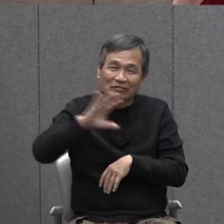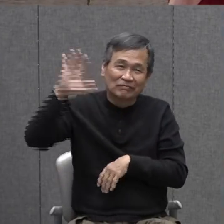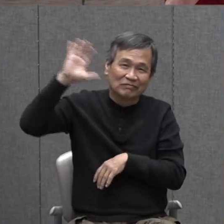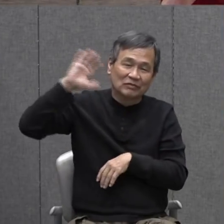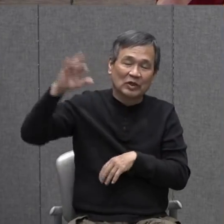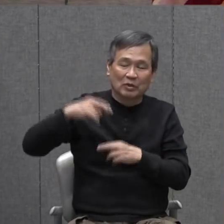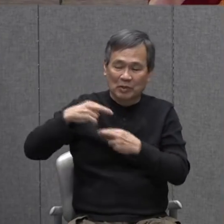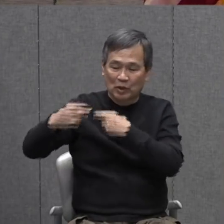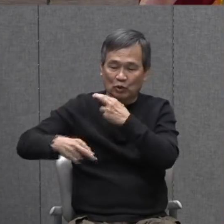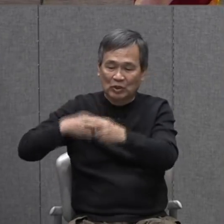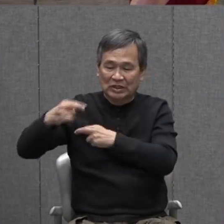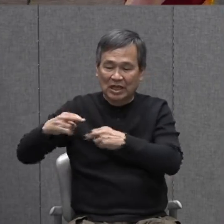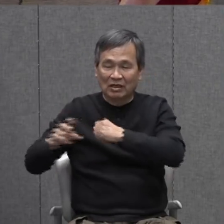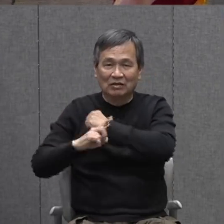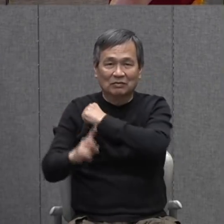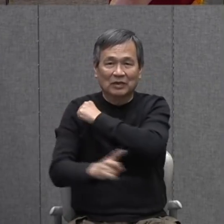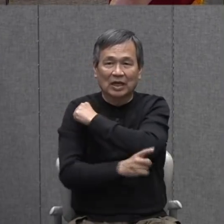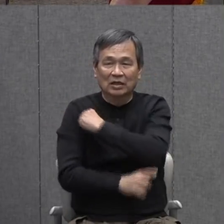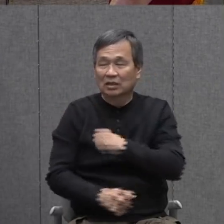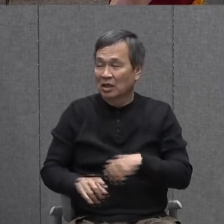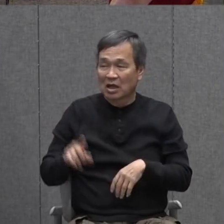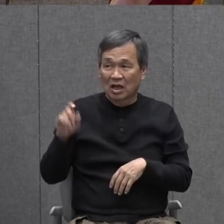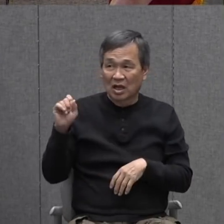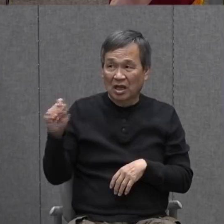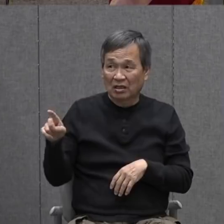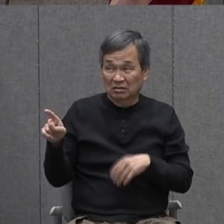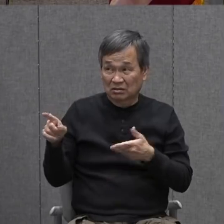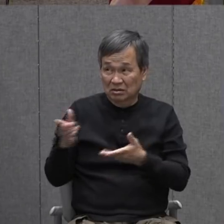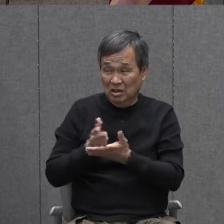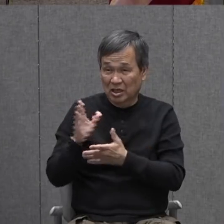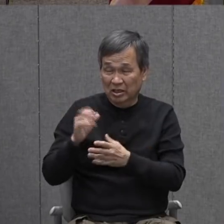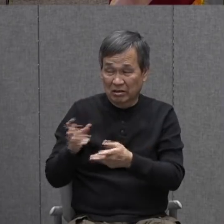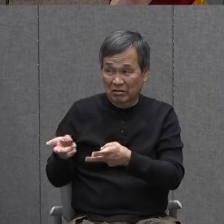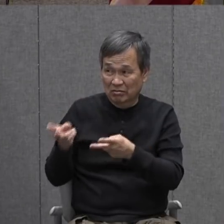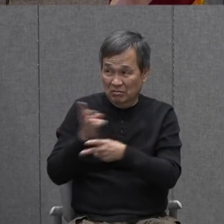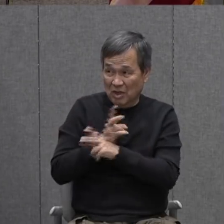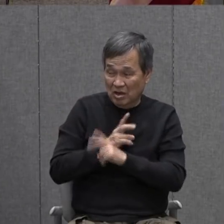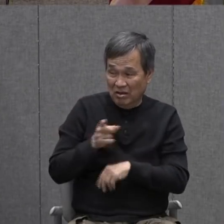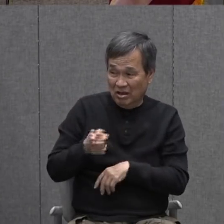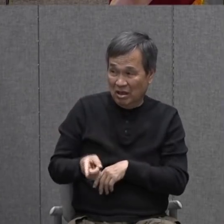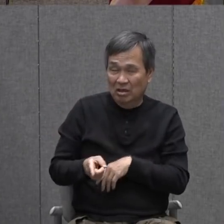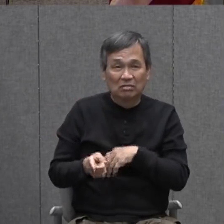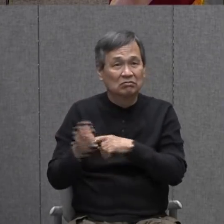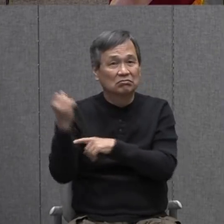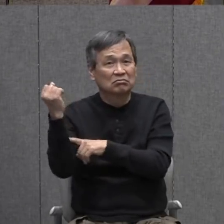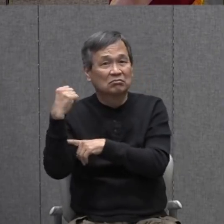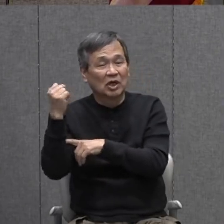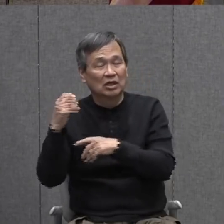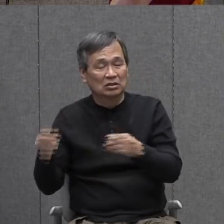and I asked my friend if I could use it and she said yes. And so what I'm gonna do is I'm gonna turn this